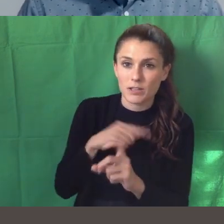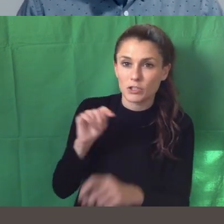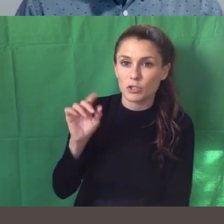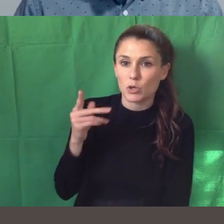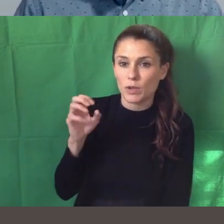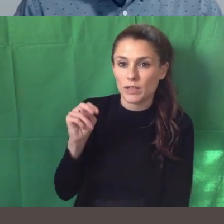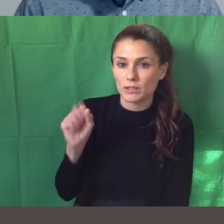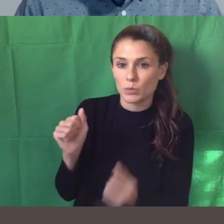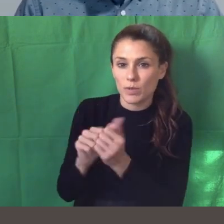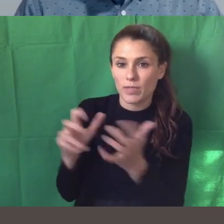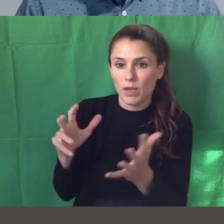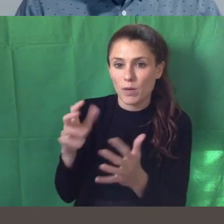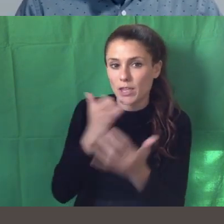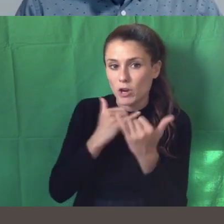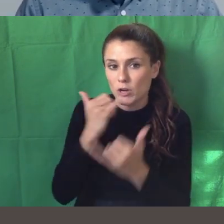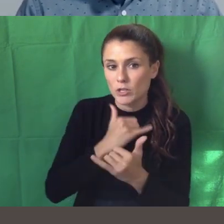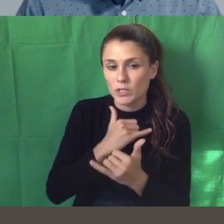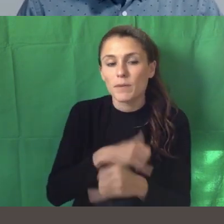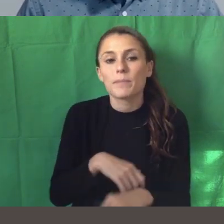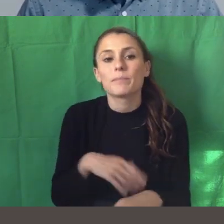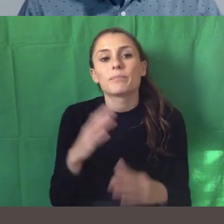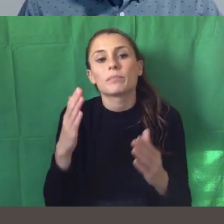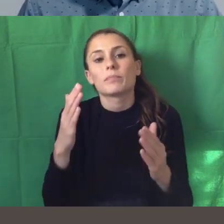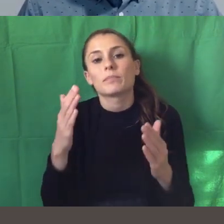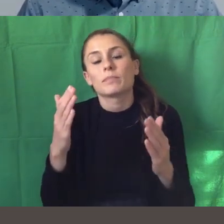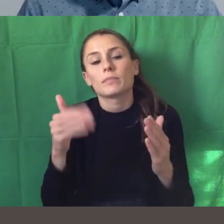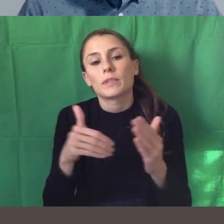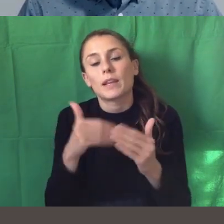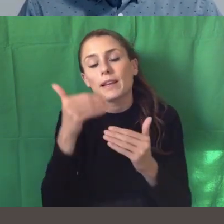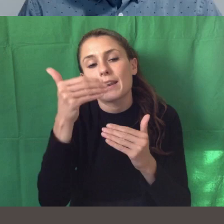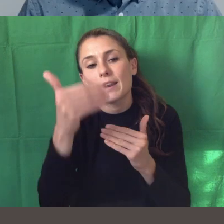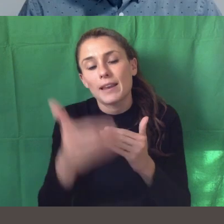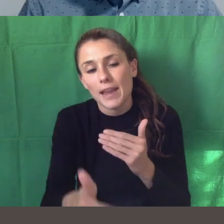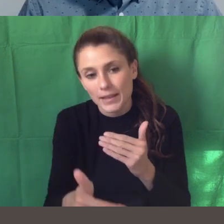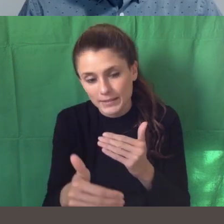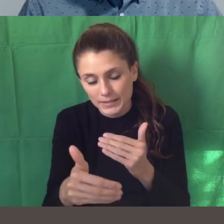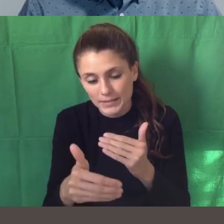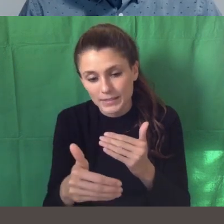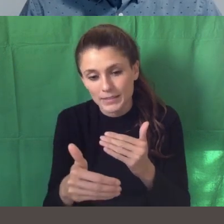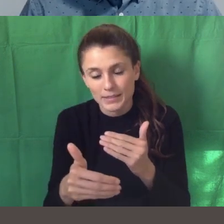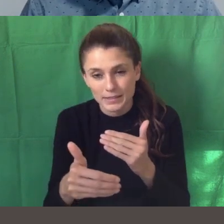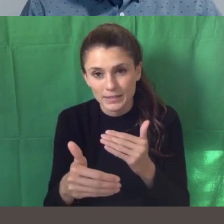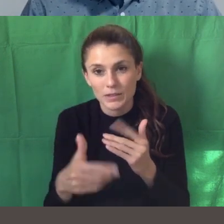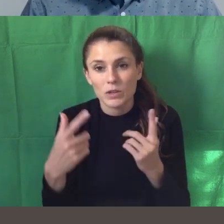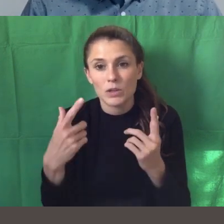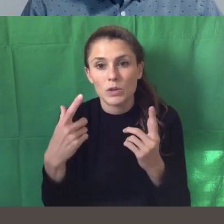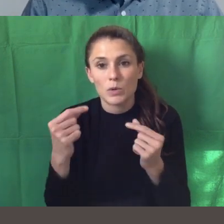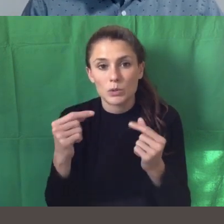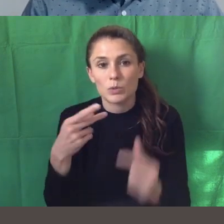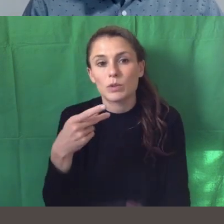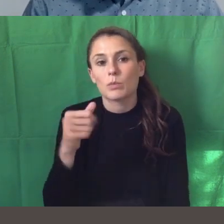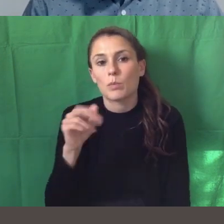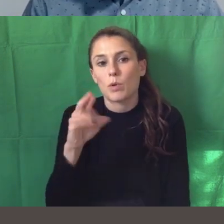And it's also syntactically valid. The next step in the process, if we pass those tokens to parser,